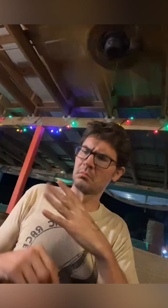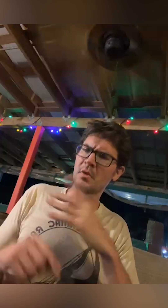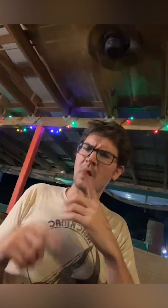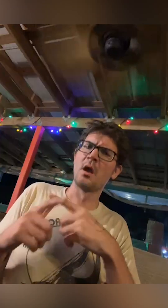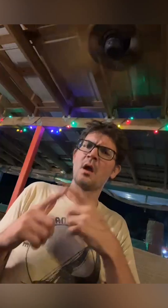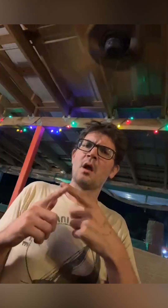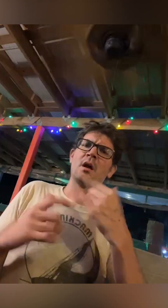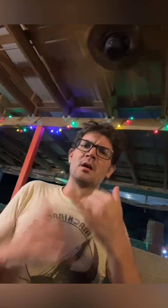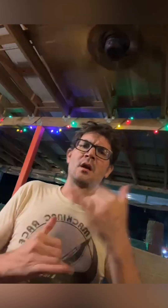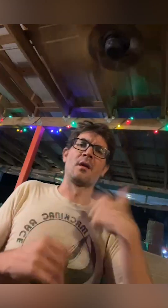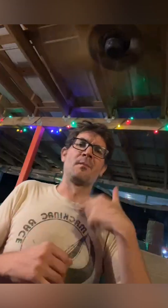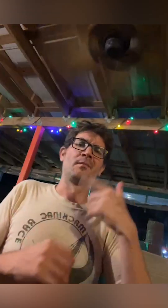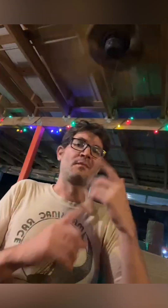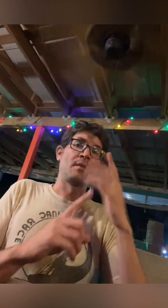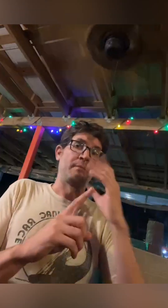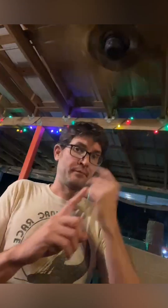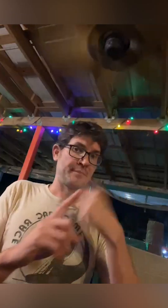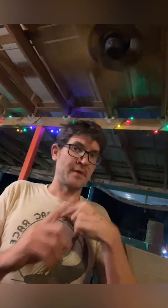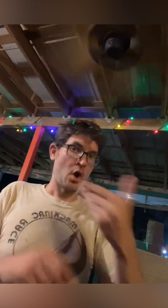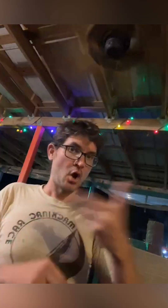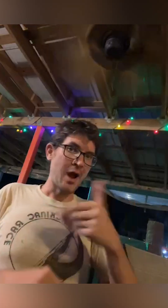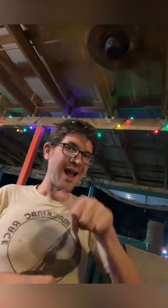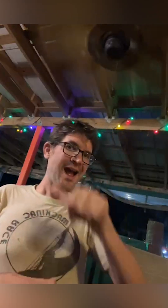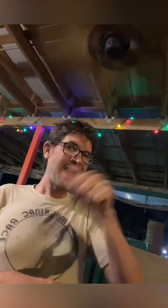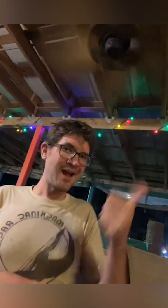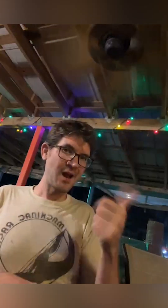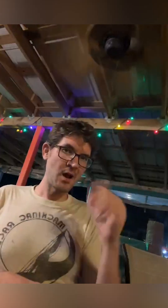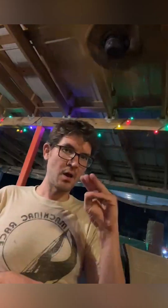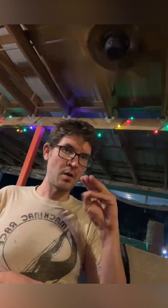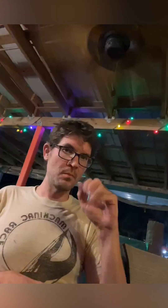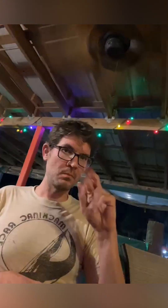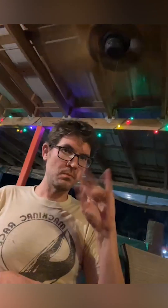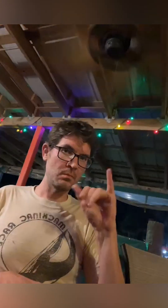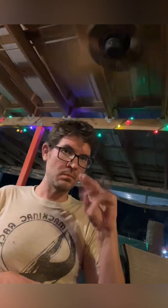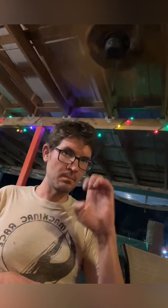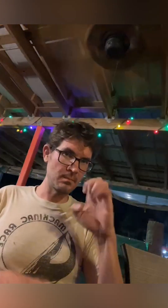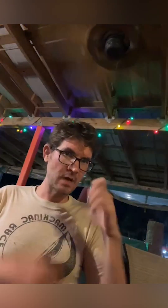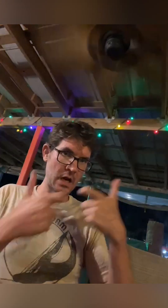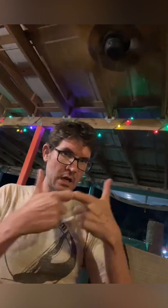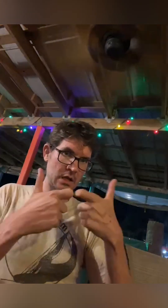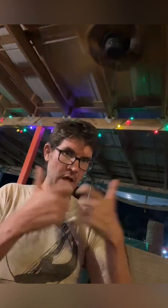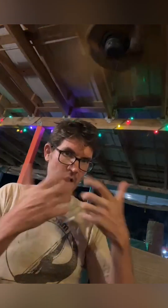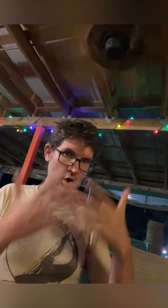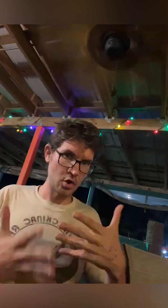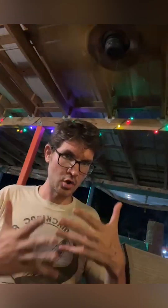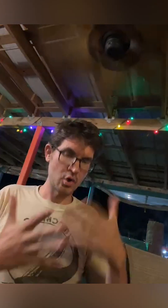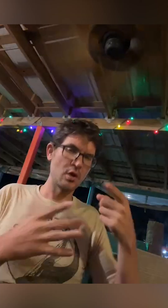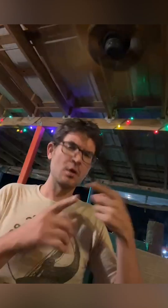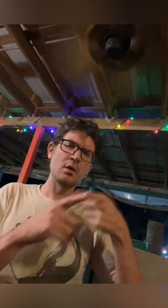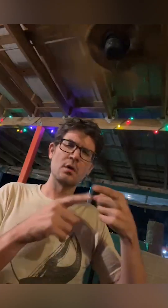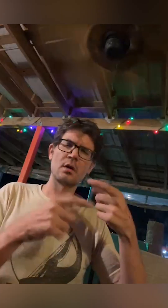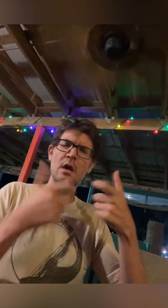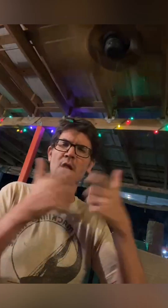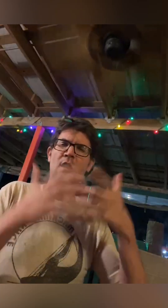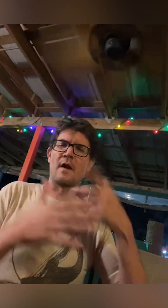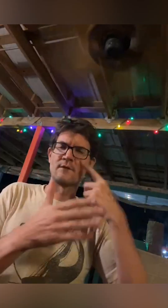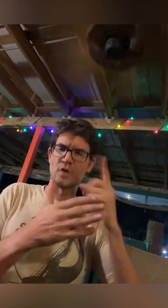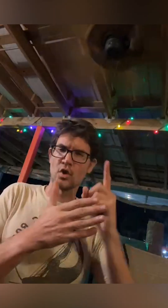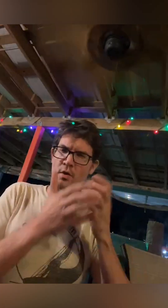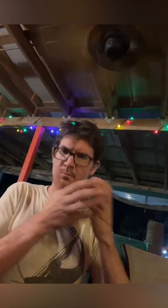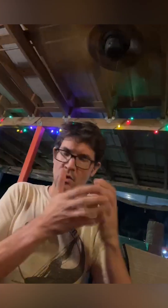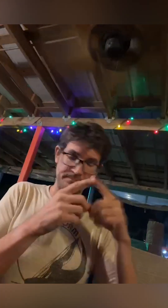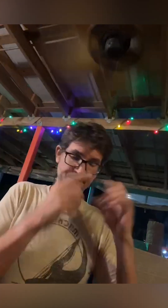Then I hired another marine electrician — one who actually specializes only in boat electrical work.